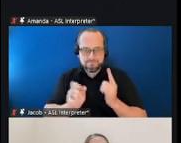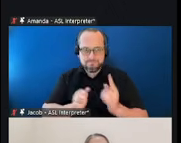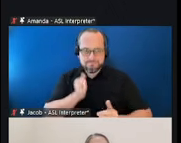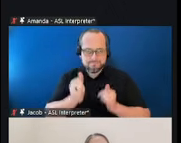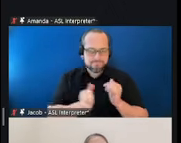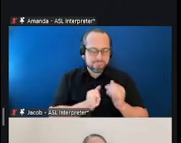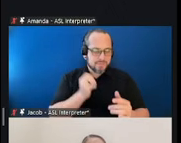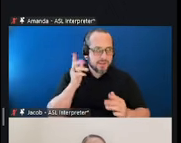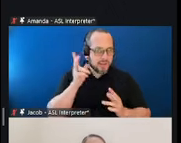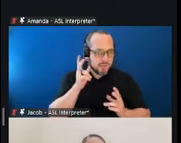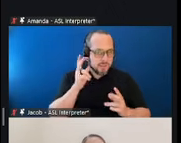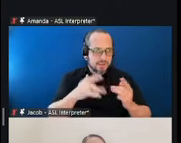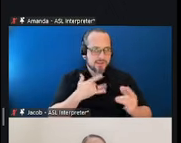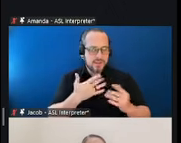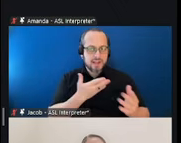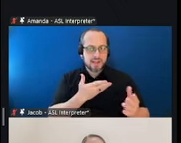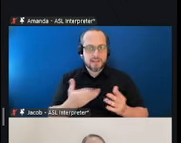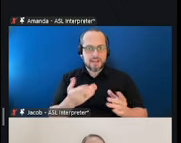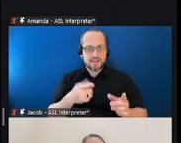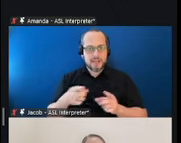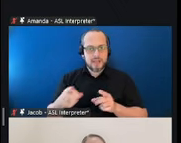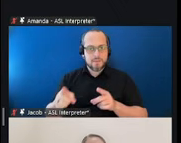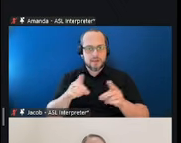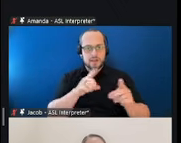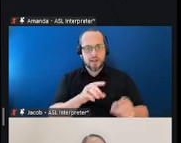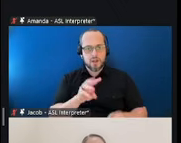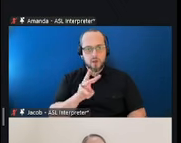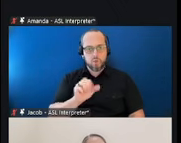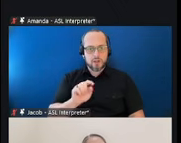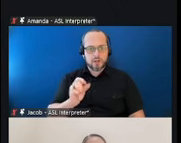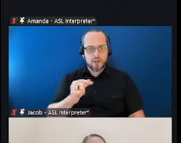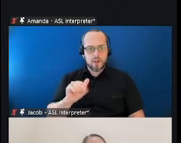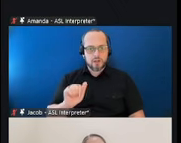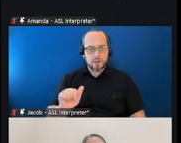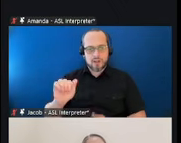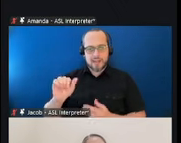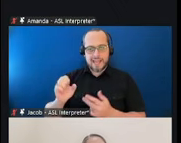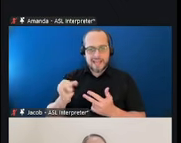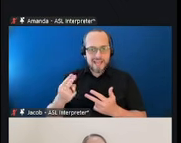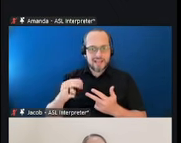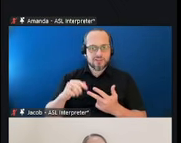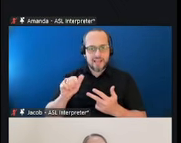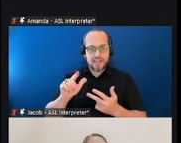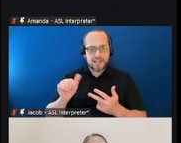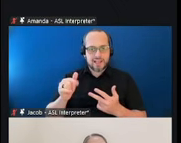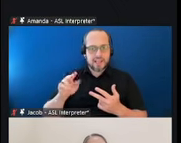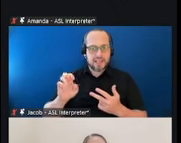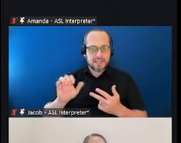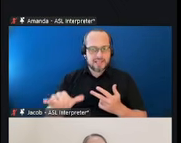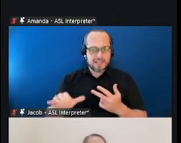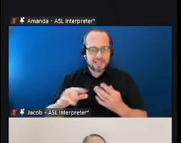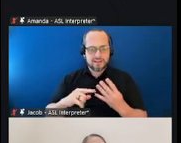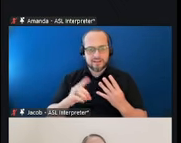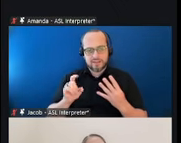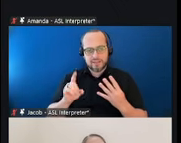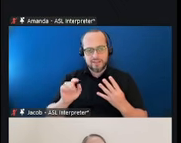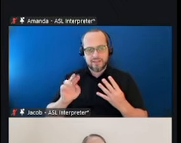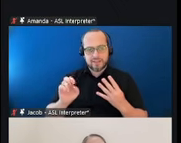that are going on uh from Wataga, Ash, Alagany all the way through down to Davidson and Foresight